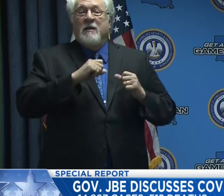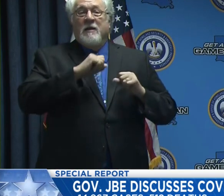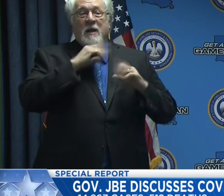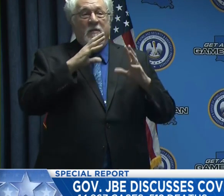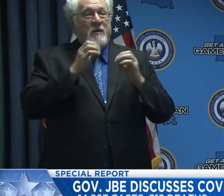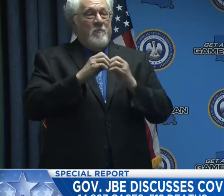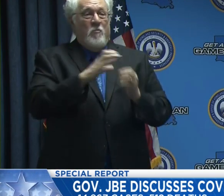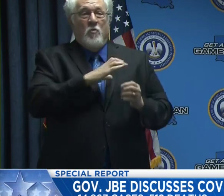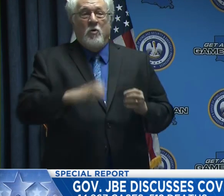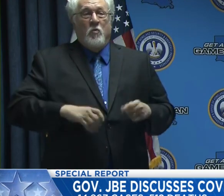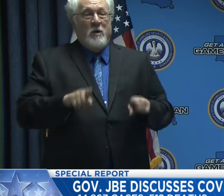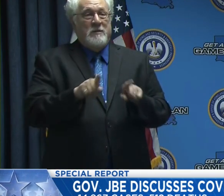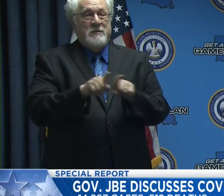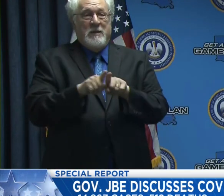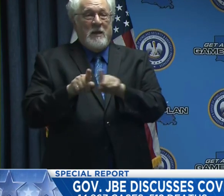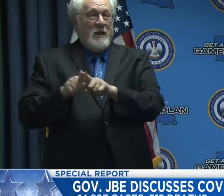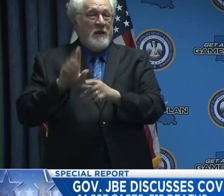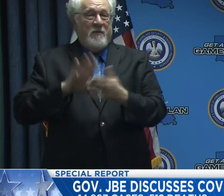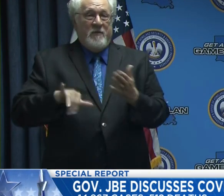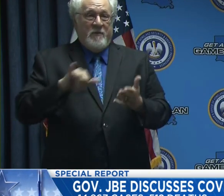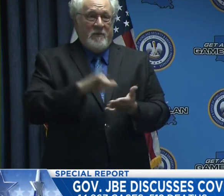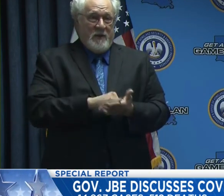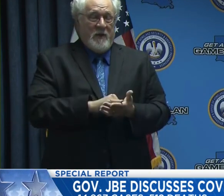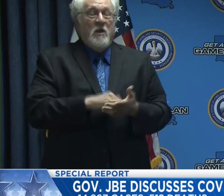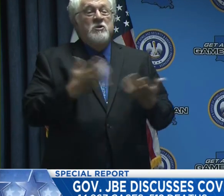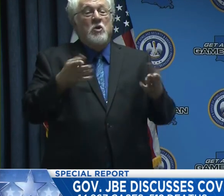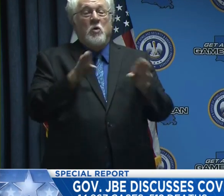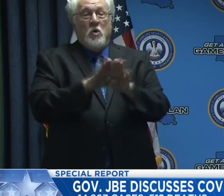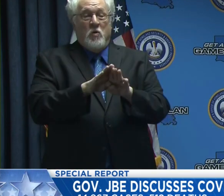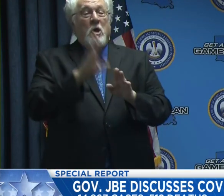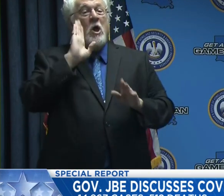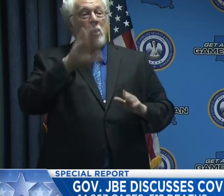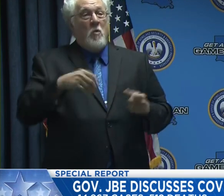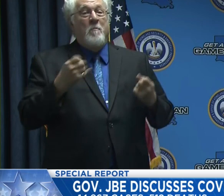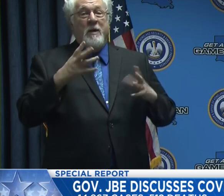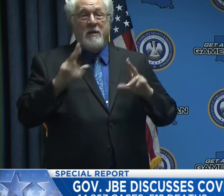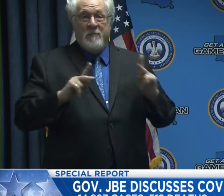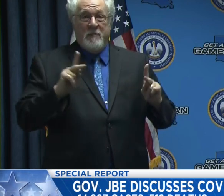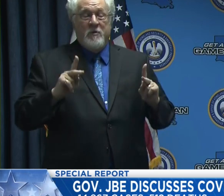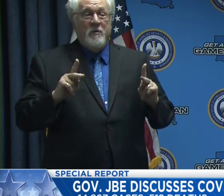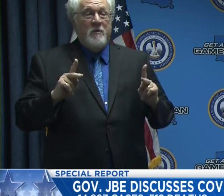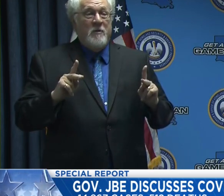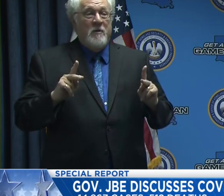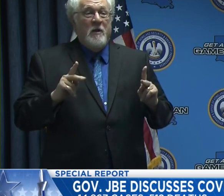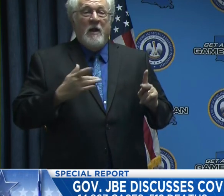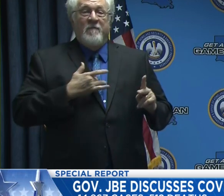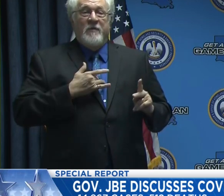DINNER AT HOME, BUT YOU STAY HOME AND SAVE LIVES. THERE'S NOT ANYTHING MORE CHRIST